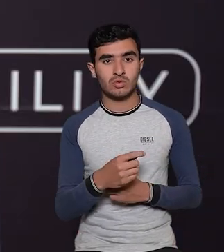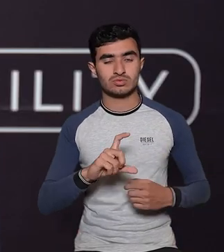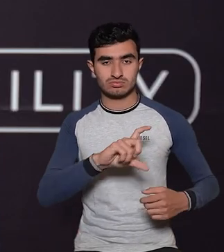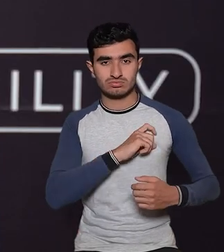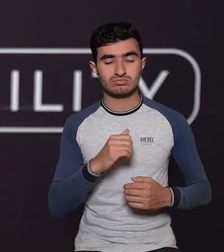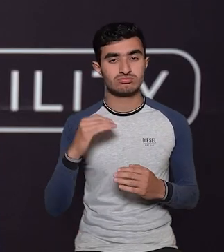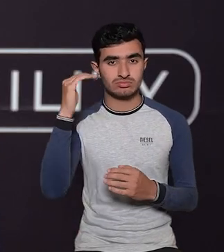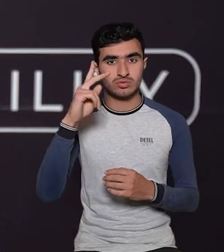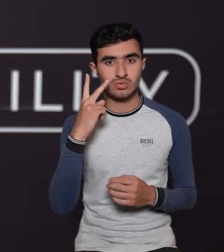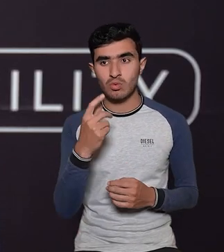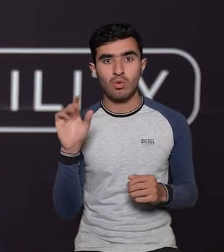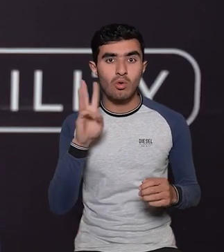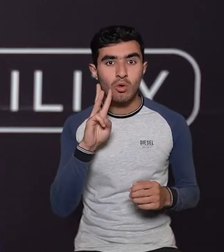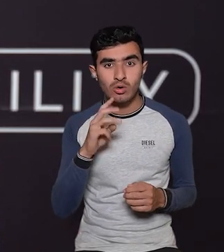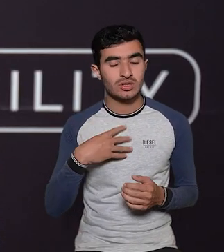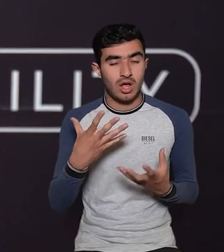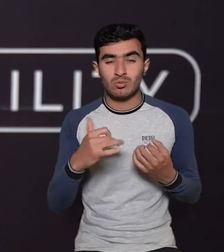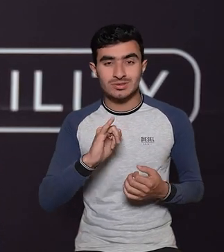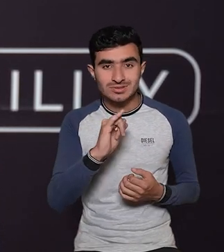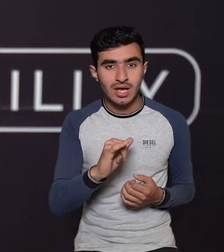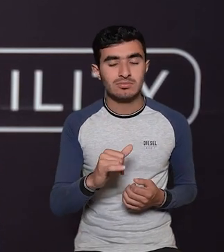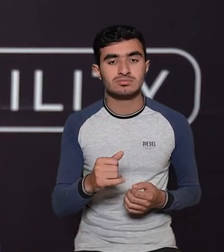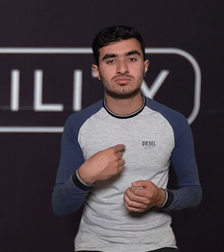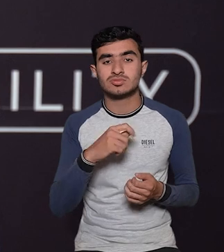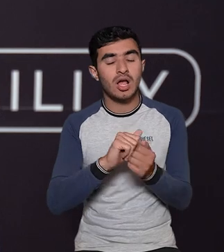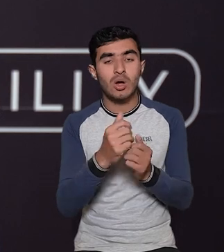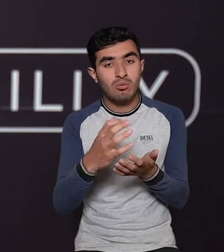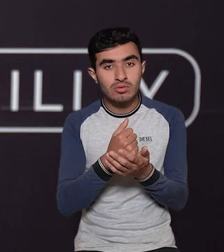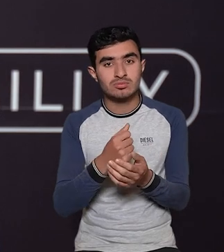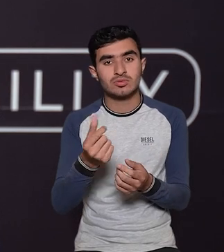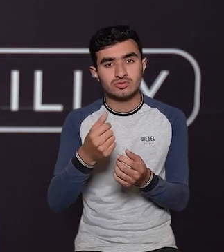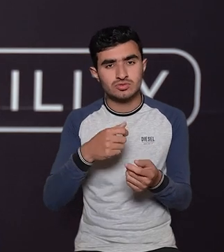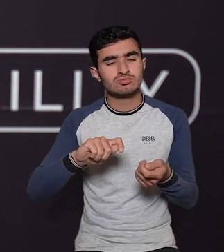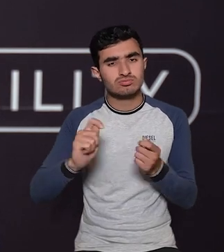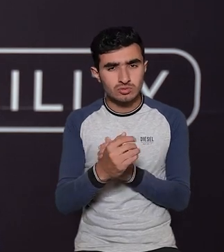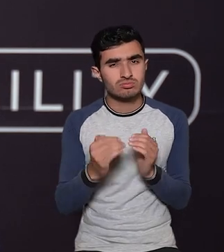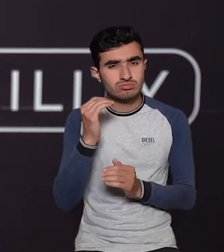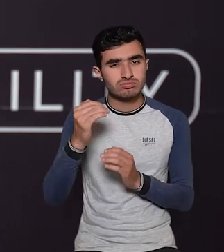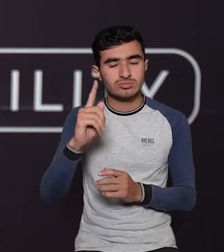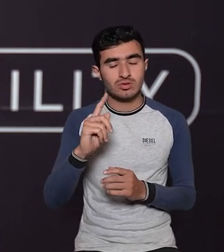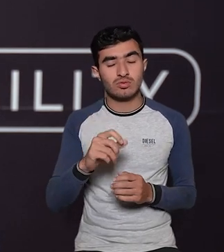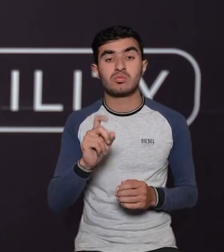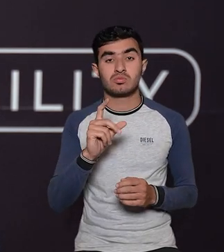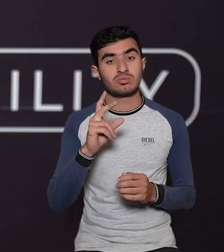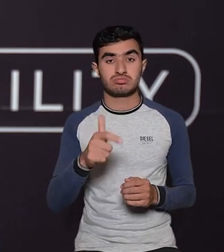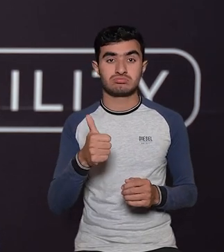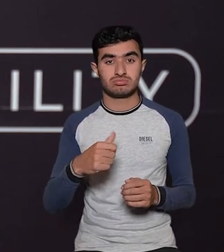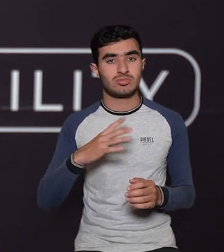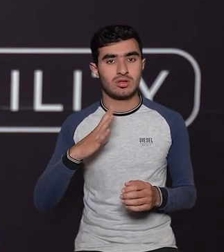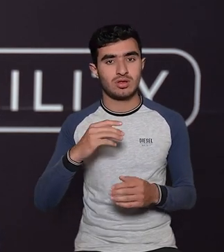At an early age my father got me enrolled at the Model Town Football Academy and from